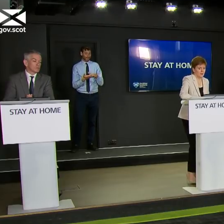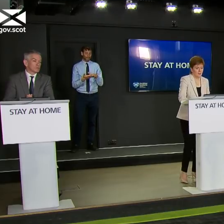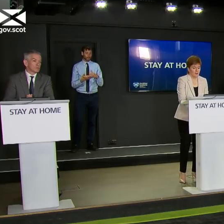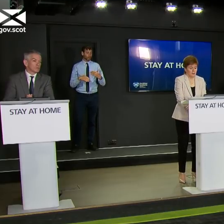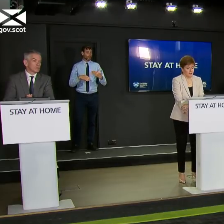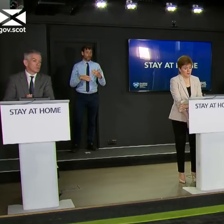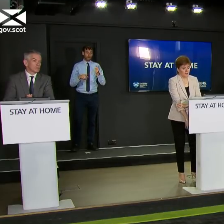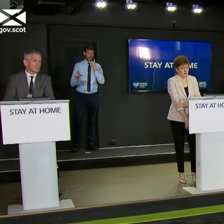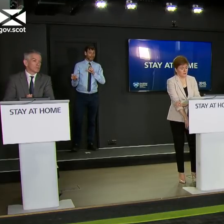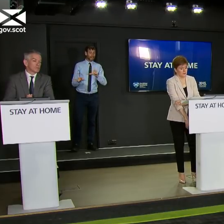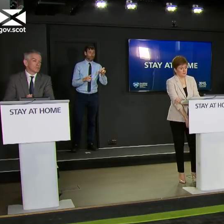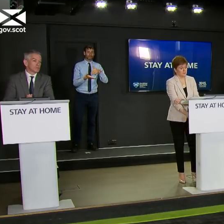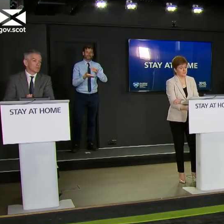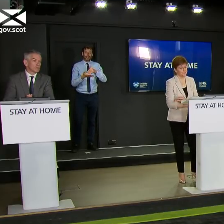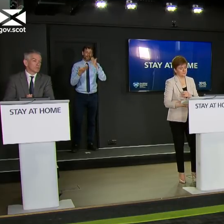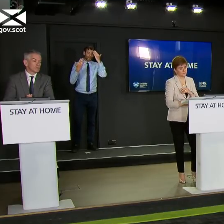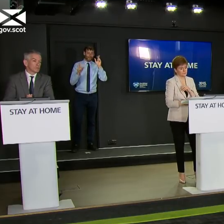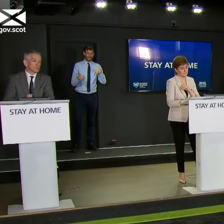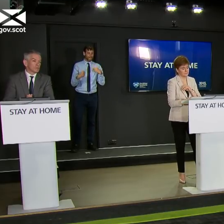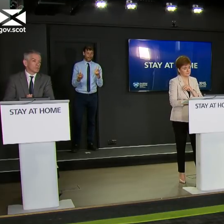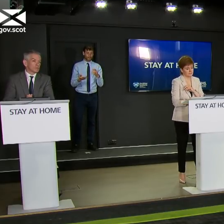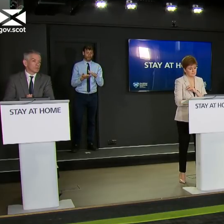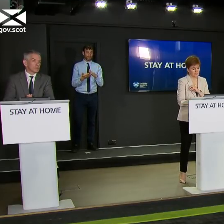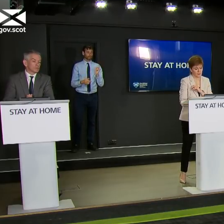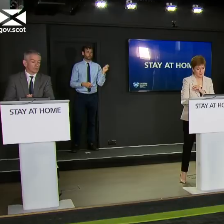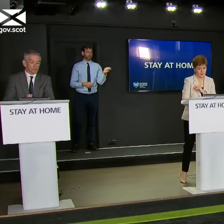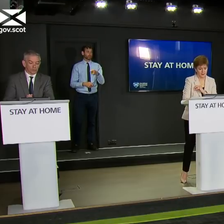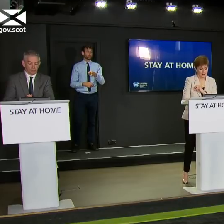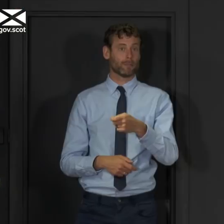whether you think the 2 metre rule is sustainable?